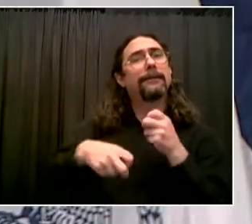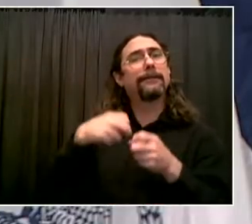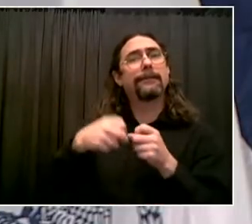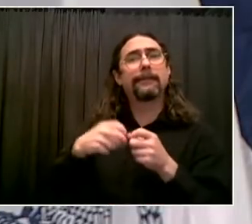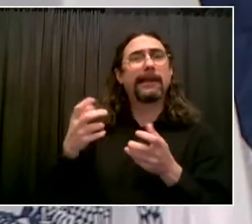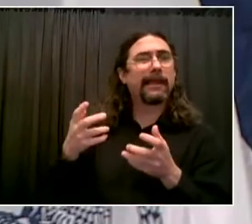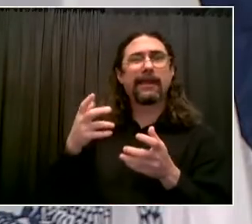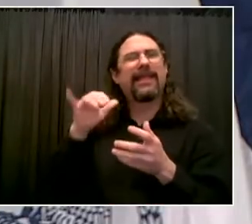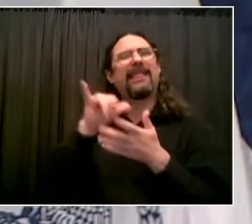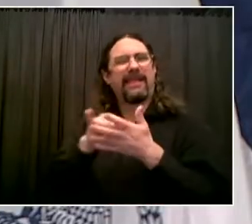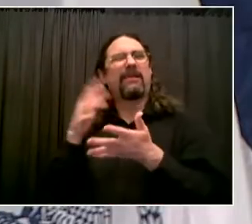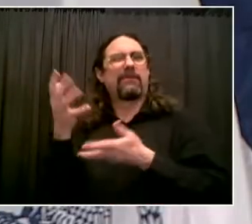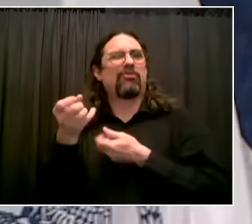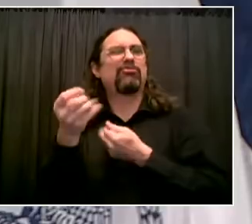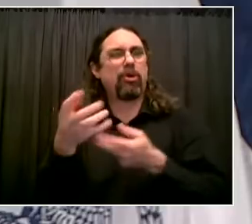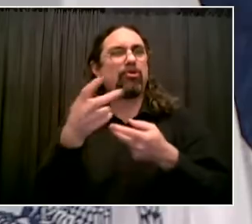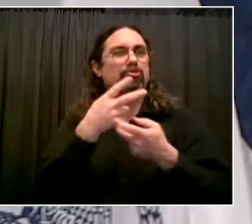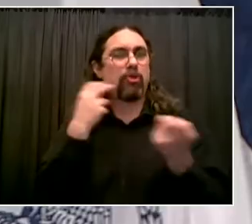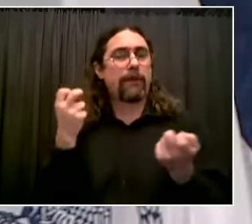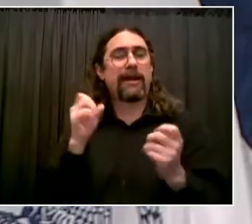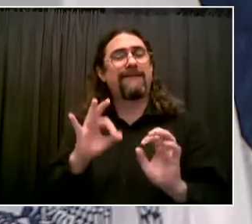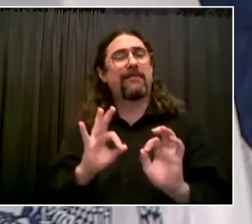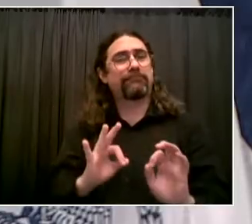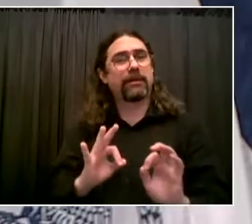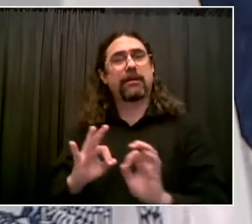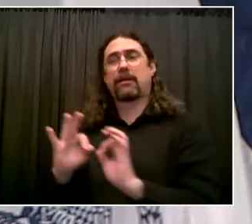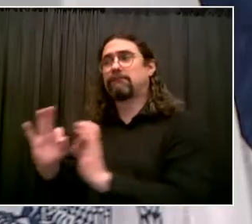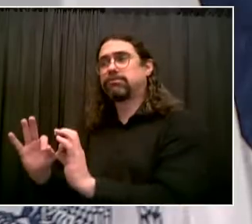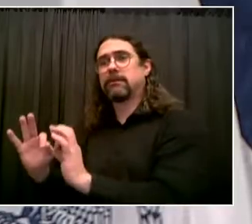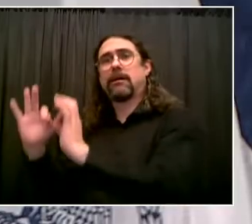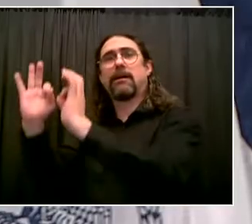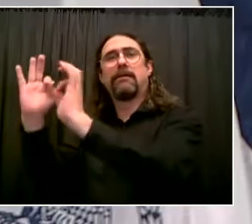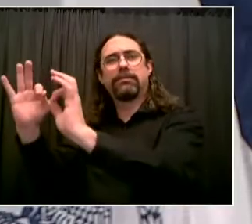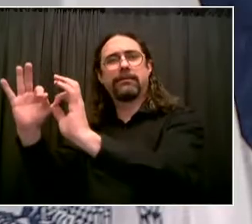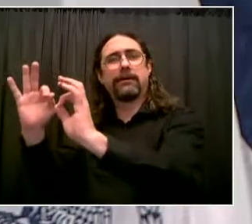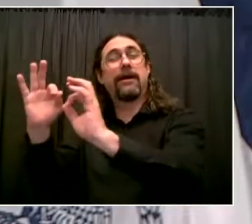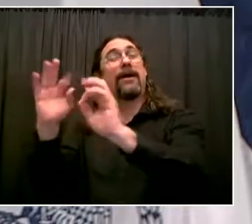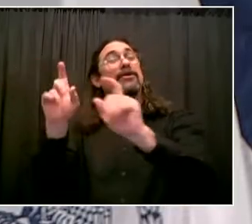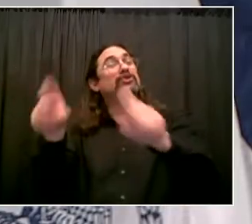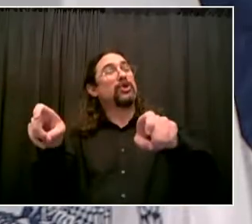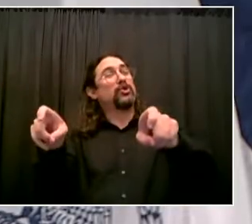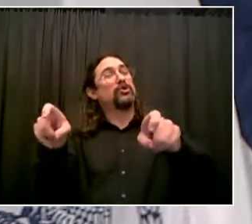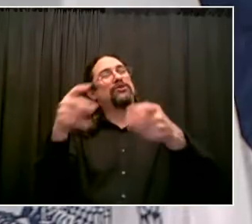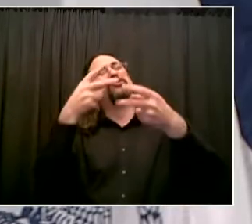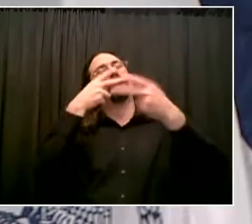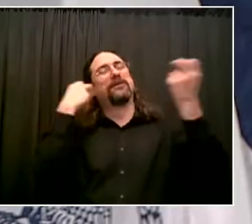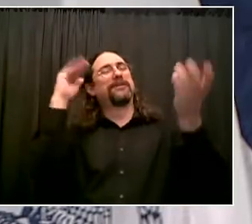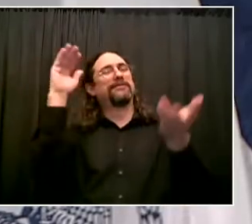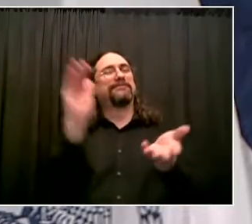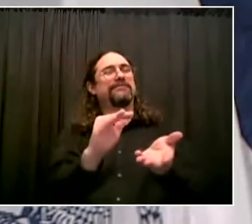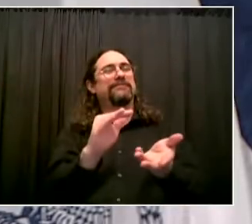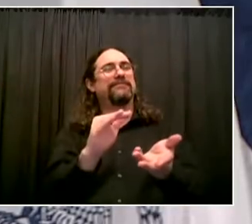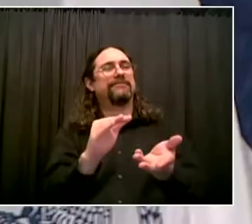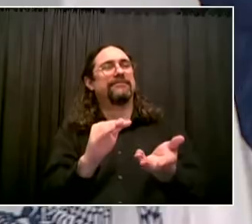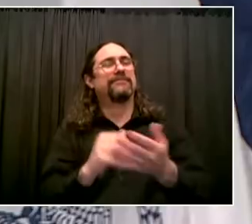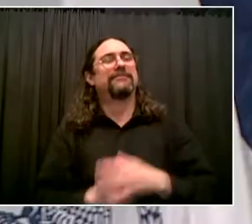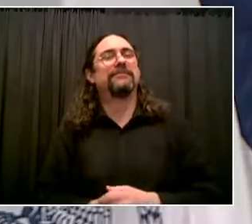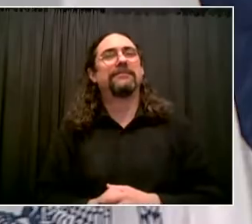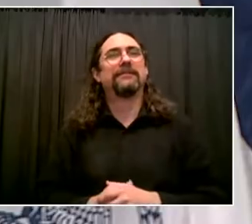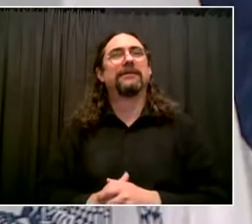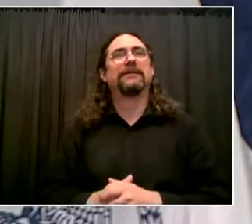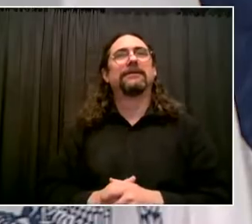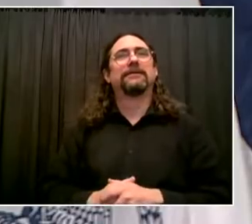CAUSES OF PEOPLE